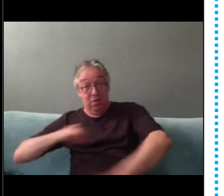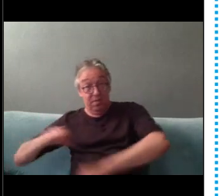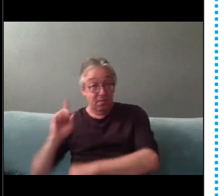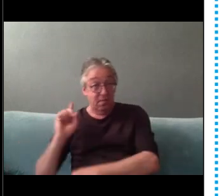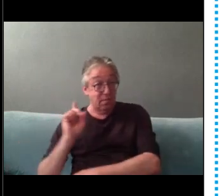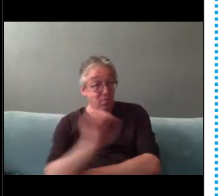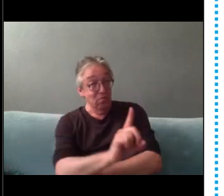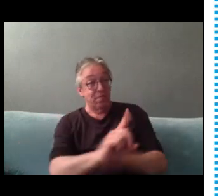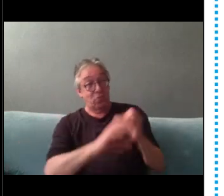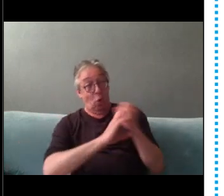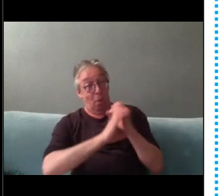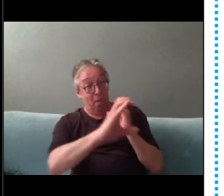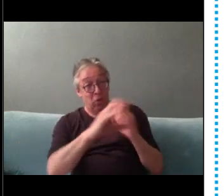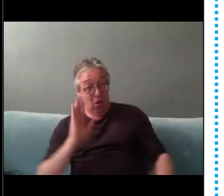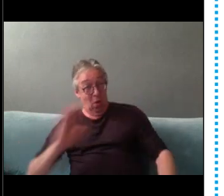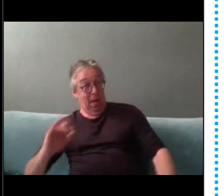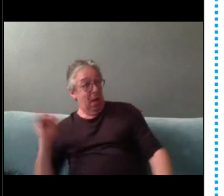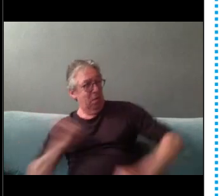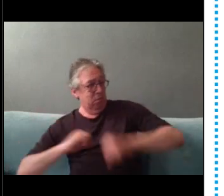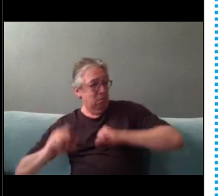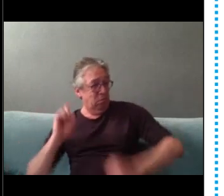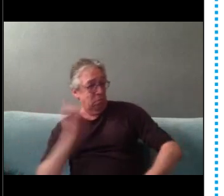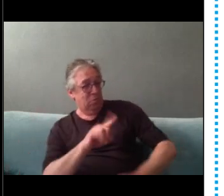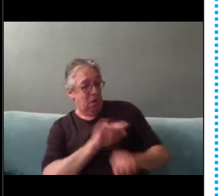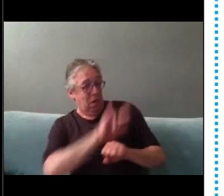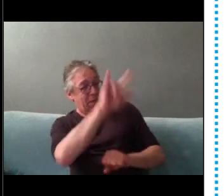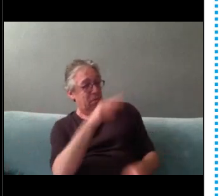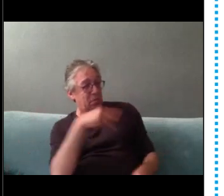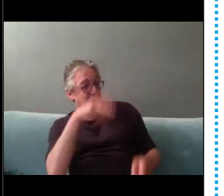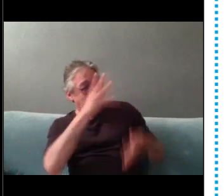I doubt it honestly. Some of them do audits, but this is the problem,